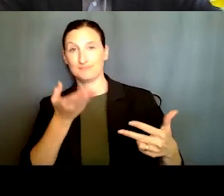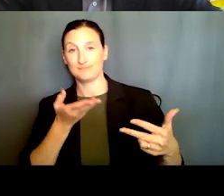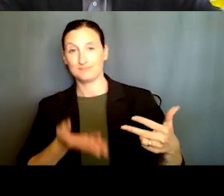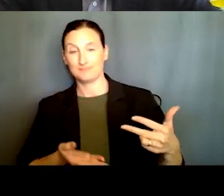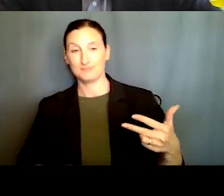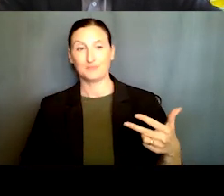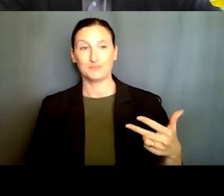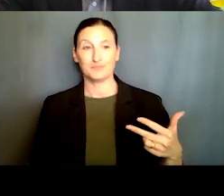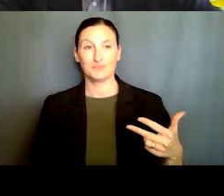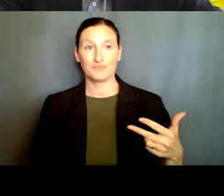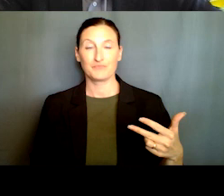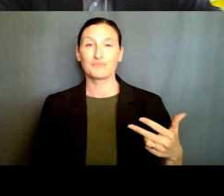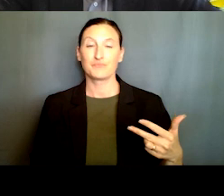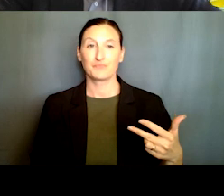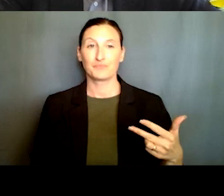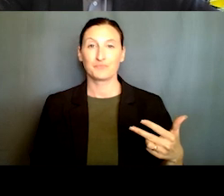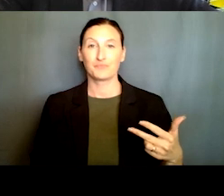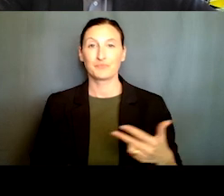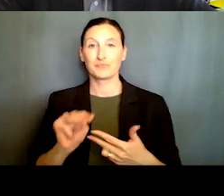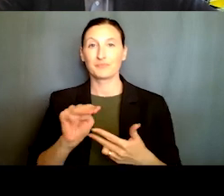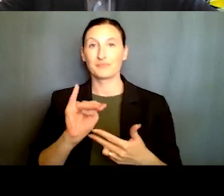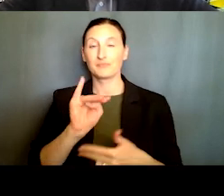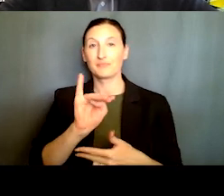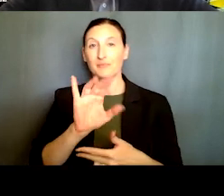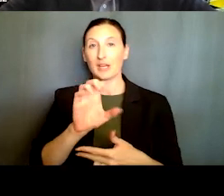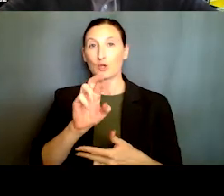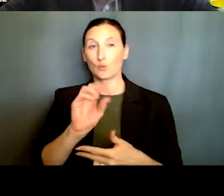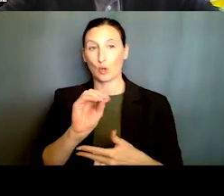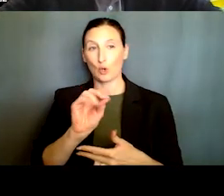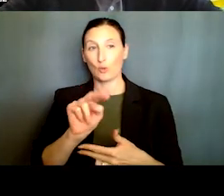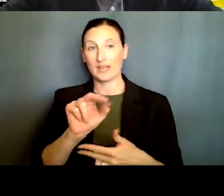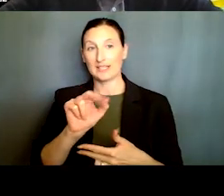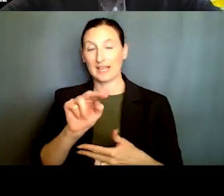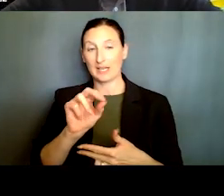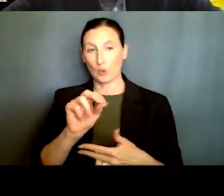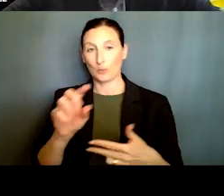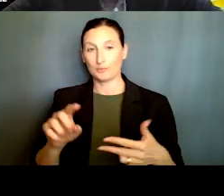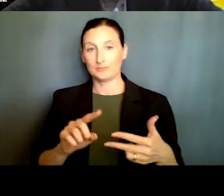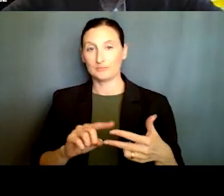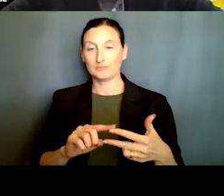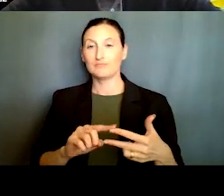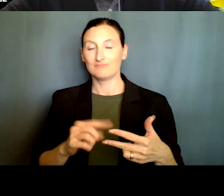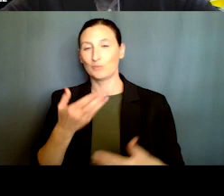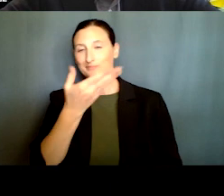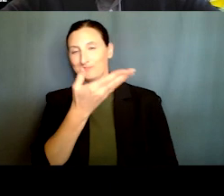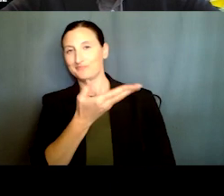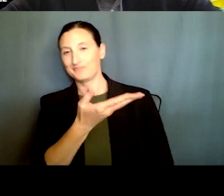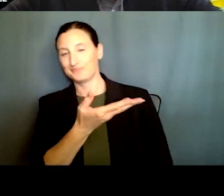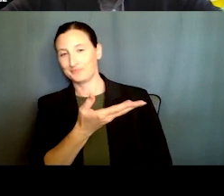These are all dear colleague letters. One of them is for micro and nano plastics. Another is for innovative solutions to climate change.